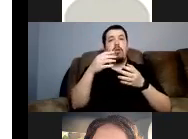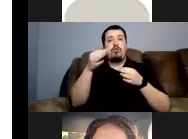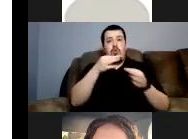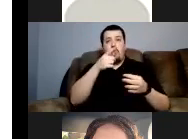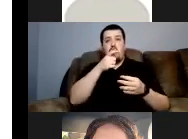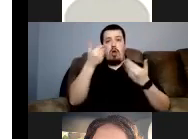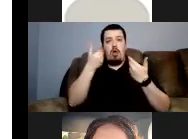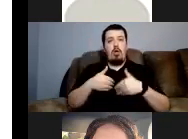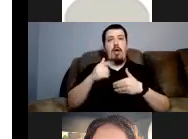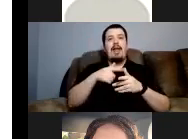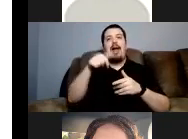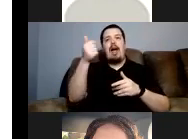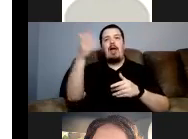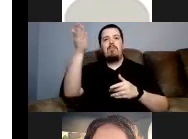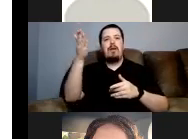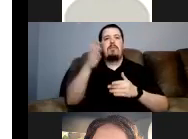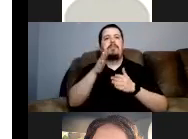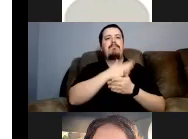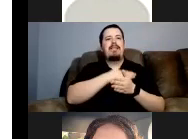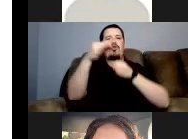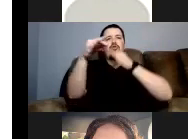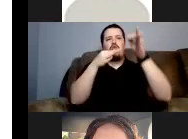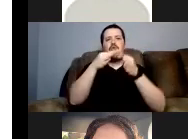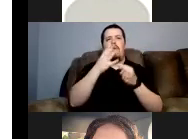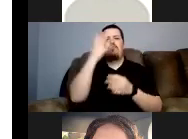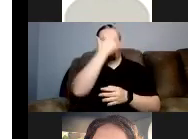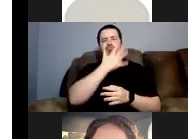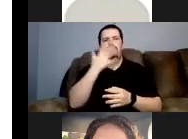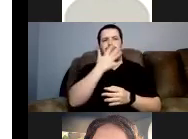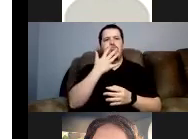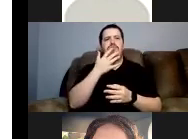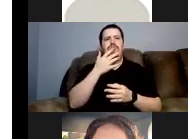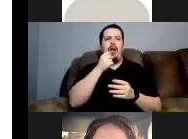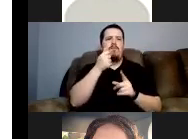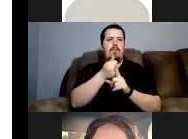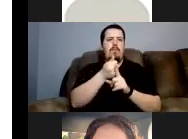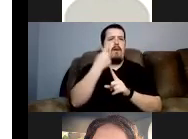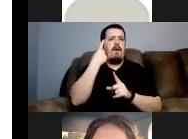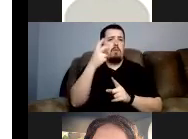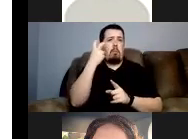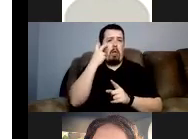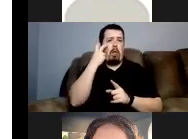speakers afterwards uh likewise add in an audio description of themselves. I'm a white male, I am